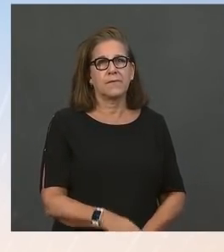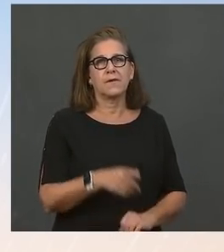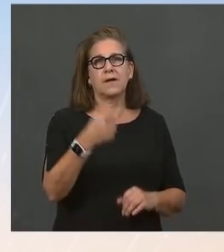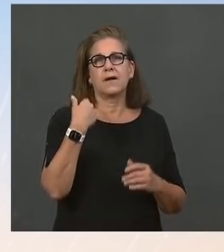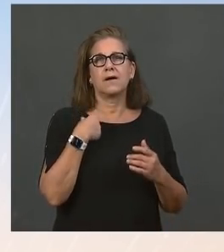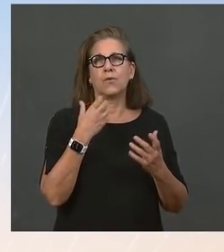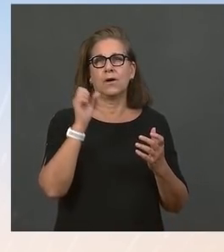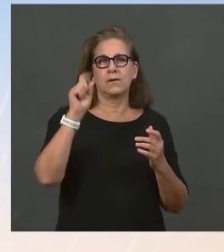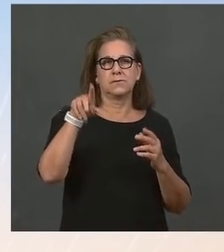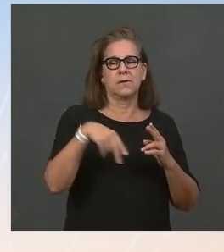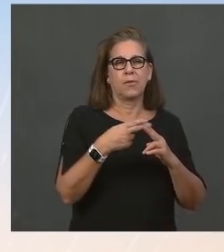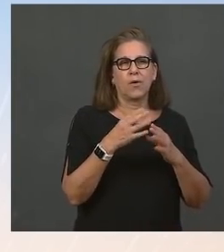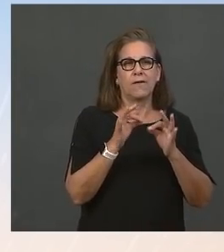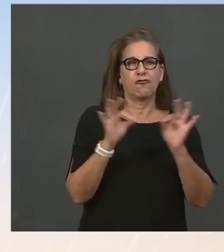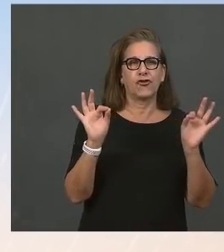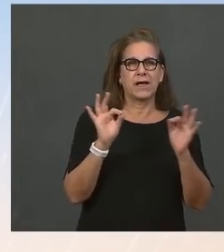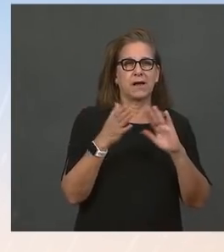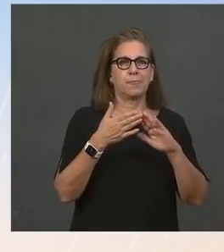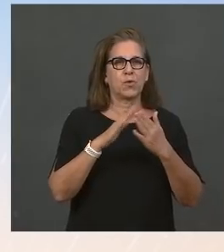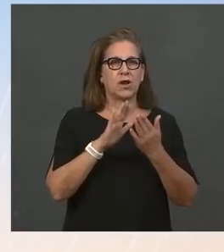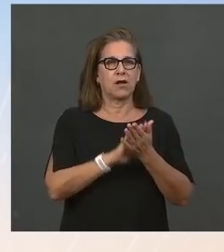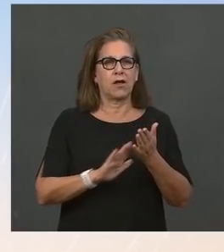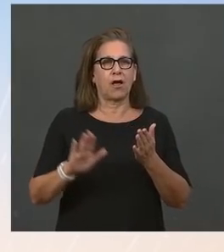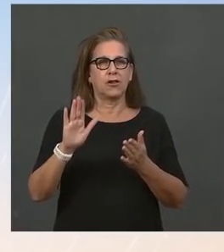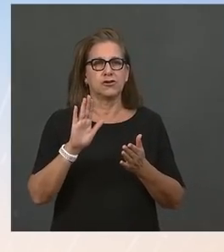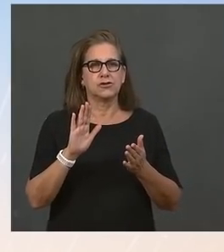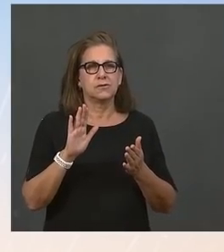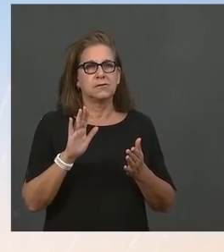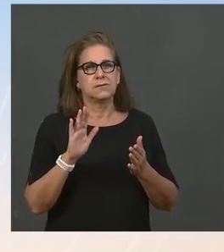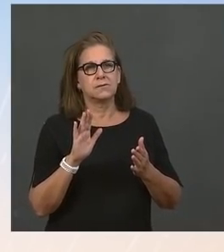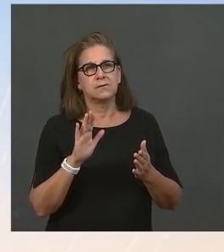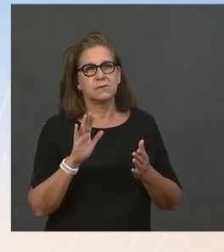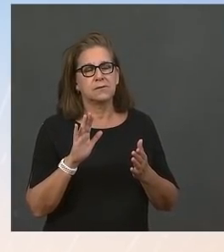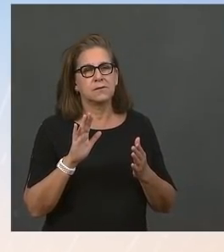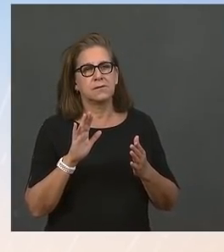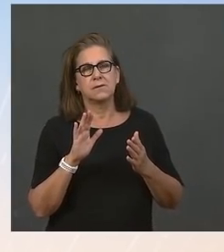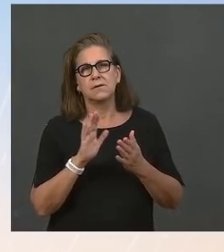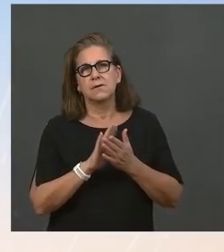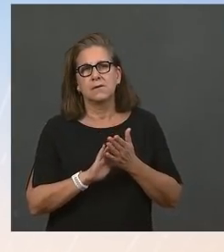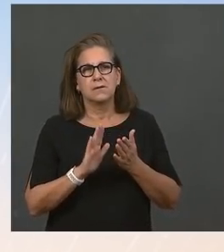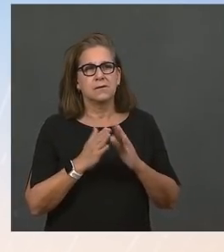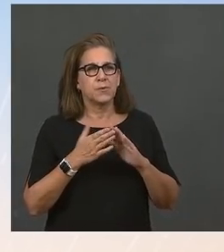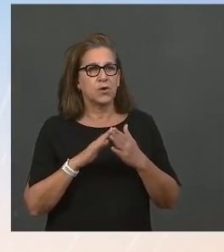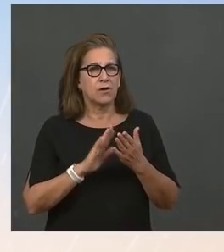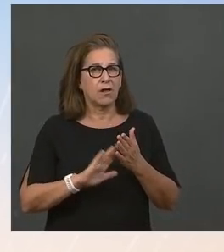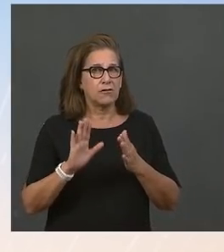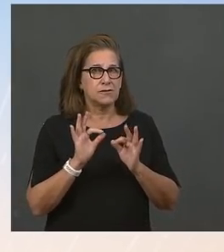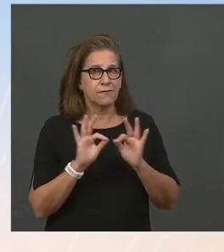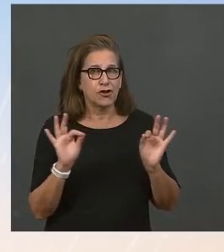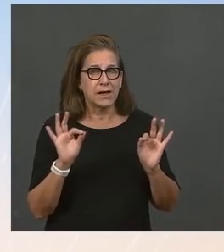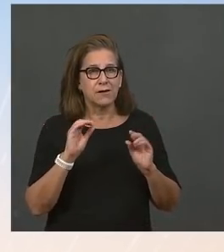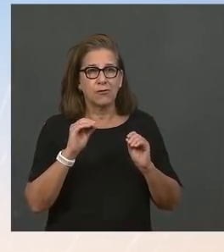in the next several years across the board." So, what makes him so certain that he'll be able to get community college --